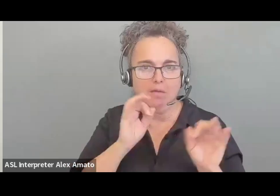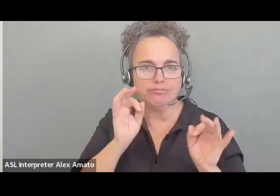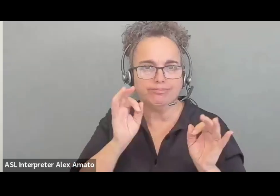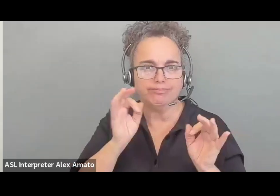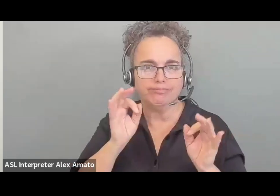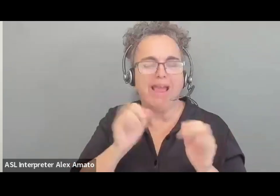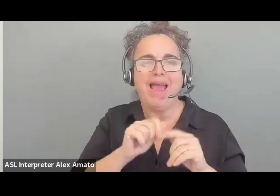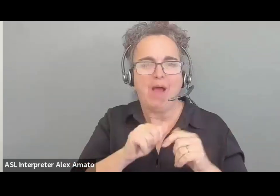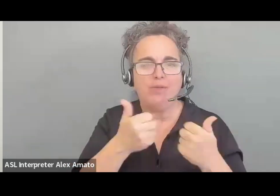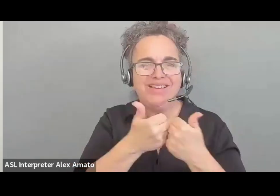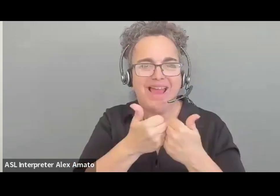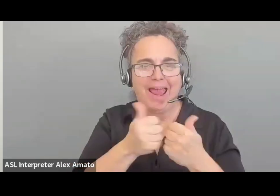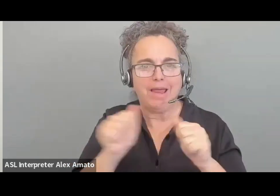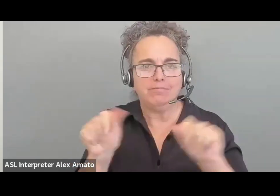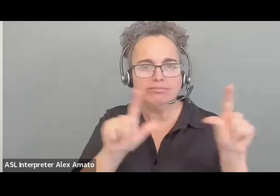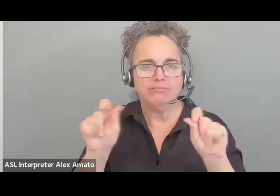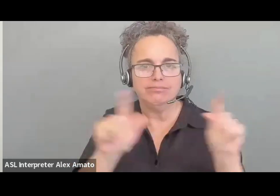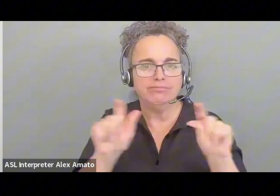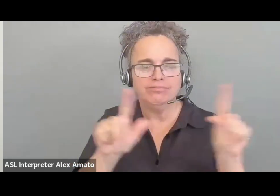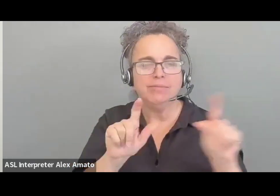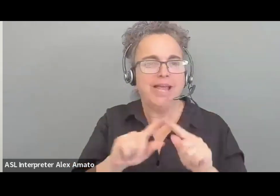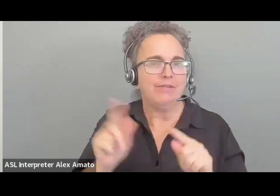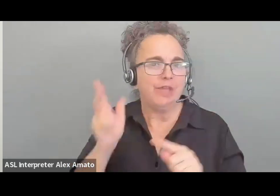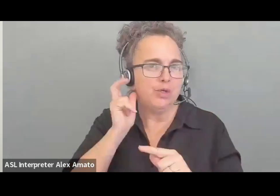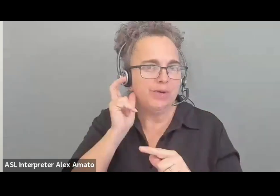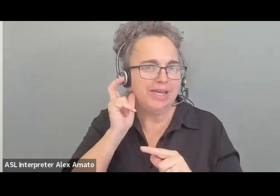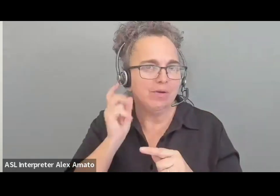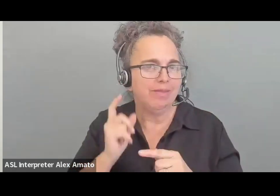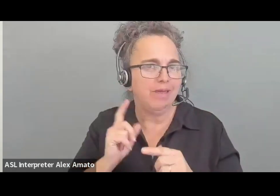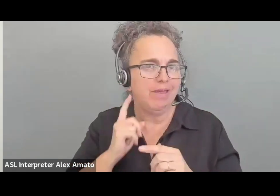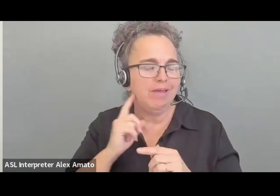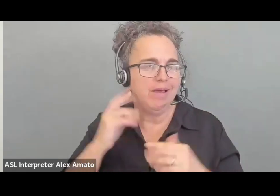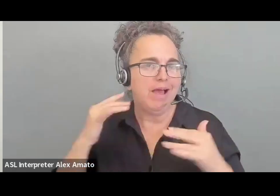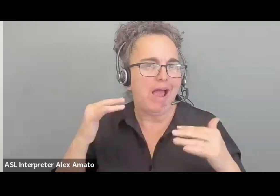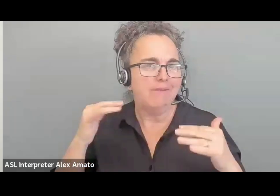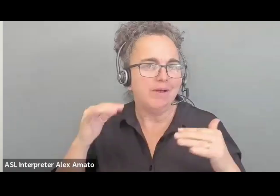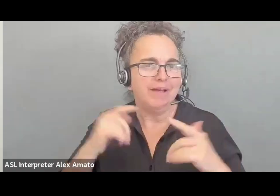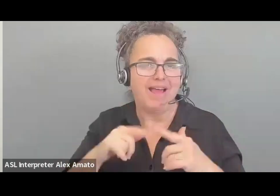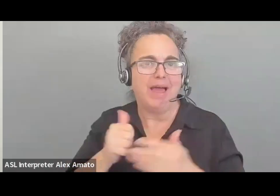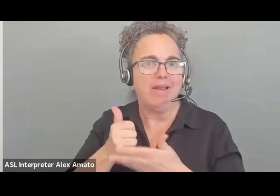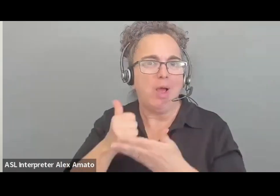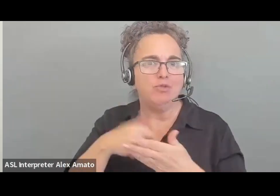You can then use the audio cues to essentially understand what the FPS tracking is, what the timing is of